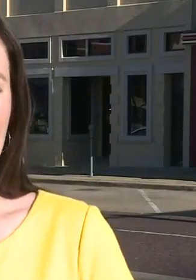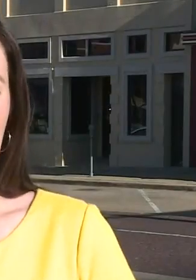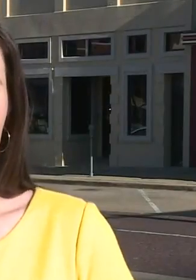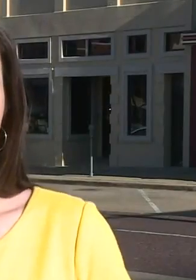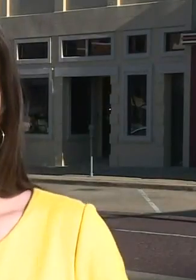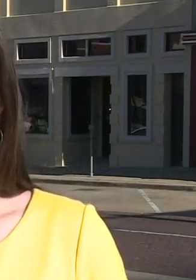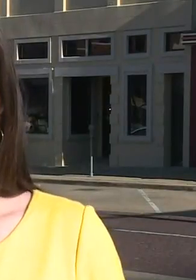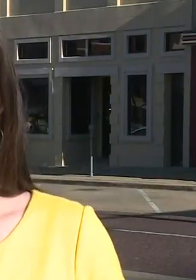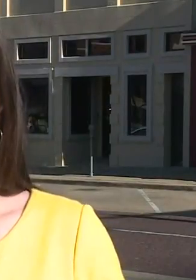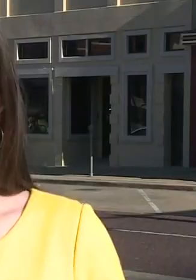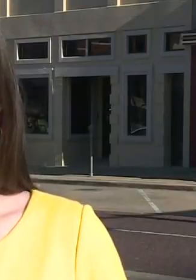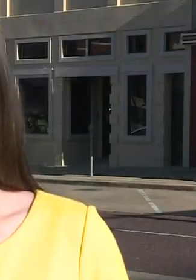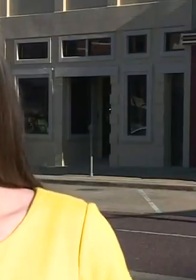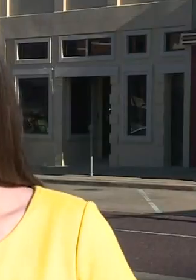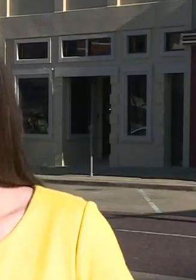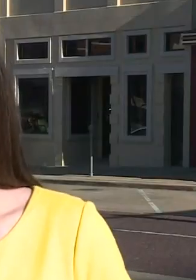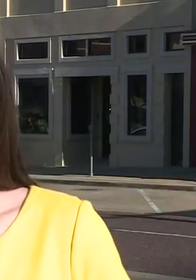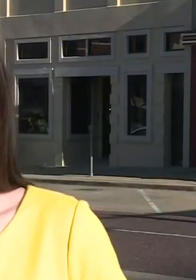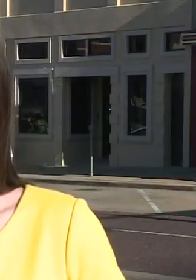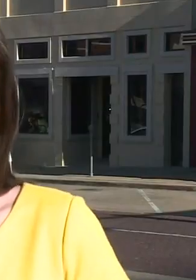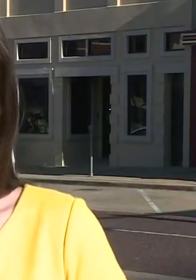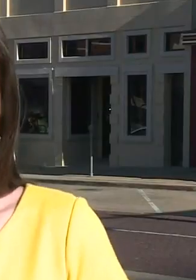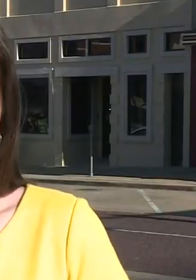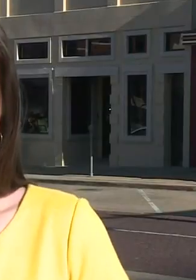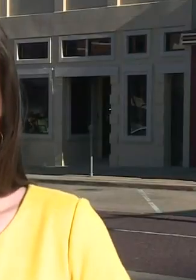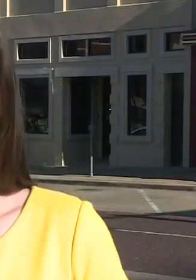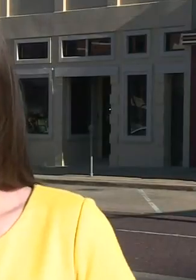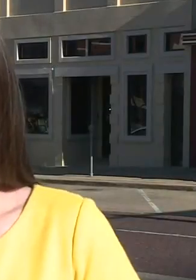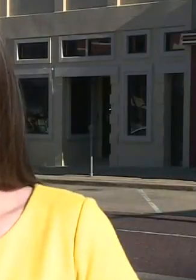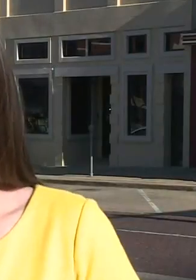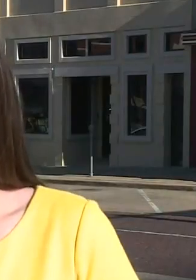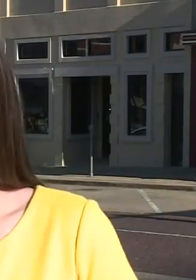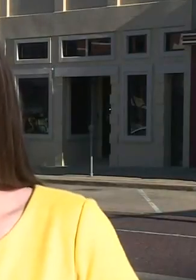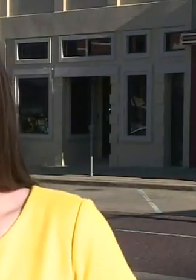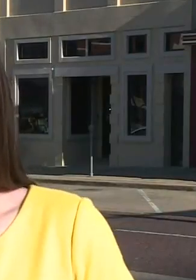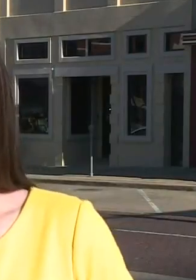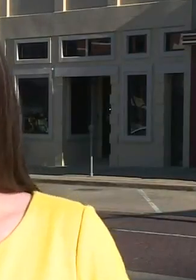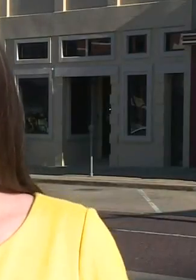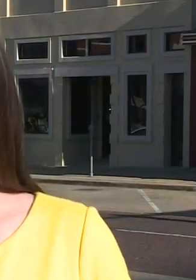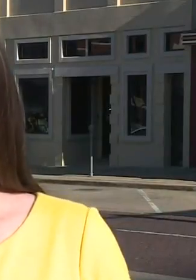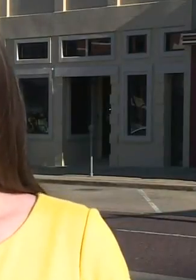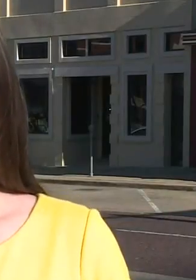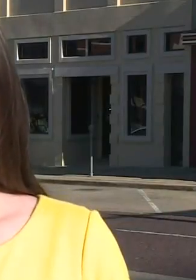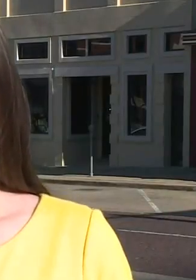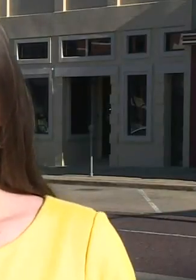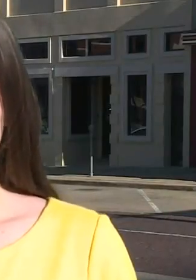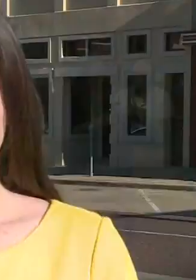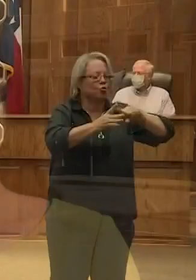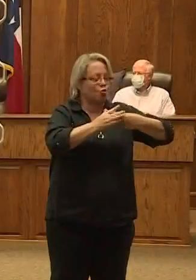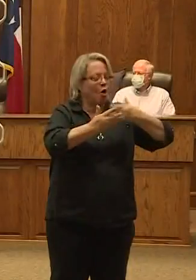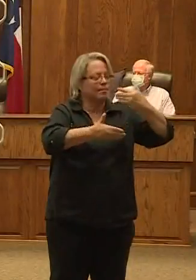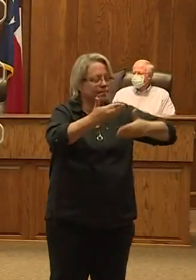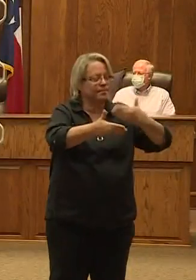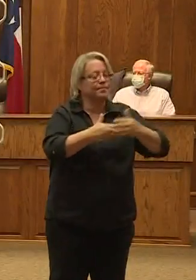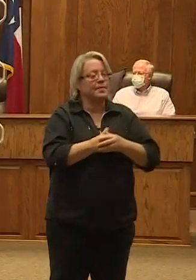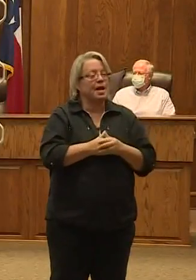CREATED AN OCCUPANCY GUIDE, WHICH DETAILS THE SQUARE CREATED AN OCCUPANCY GUIDE, WHICH DETAILS THE SQUARE FEET CREATED AN OCCUPANCY GUIDE, WHICH DETAILS THE SQUARE FEET PER CREATED AN OCCUPANCY GUIDE, WHICH DETAILS THE SQUARE FEET PER PERSON GUIDE, WHICH DETAILS THE SQUARE FEET PER PERSON GUIDE, WHICH DETAILS THE SQUARE FEET PER PERSON ALLOWED GUIDE, WHICH DETAILS THE SQUARE FEET PER PERSON ALLOWED INSIDE GUIDE, WHICH DETAILS THE SQUARE FEET PER PERSON ALLOWED INSIDE DIFFERENT GUIDE, WHICH DETAILS THE SQUARE FEET PER PERSON ALLOWED INSIDE DIFFERENT TYPES FEET PER PERSON ALLOWED INSIDE DIFFERENT TYPES FEET PER PERSON ALLOWED INSIDE DIFFERENT TYPES OF FEET PER PERSON ALLOWED INSIDE DIFFERENT TYPES OF BUSINESSES. ALLOWED INSIDE DIFFERENT TYPES OF BUSINESSES. OF BUSINESSES. OF BUSINESSES. "OUR OF BUSINESSES. "OUR GUIDE OF BUSINESSES. "OUR GUIDE IS OF BUSINESSES. "OUR GUIDE IS LESS OF BUSINESSES. "OUR GUIDE IS LESS ABOUT